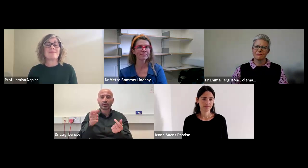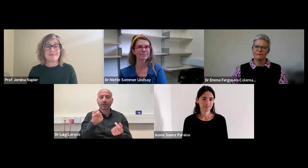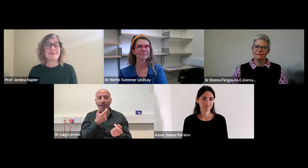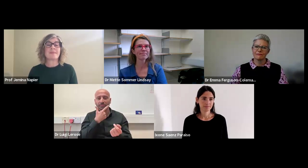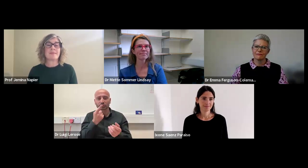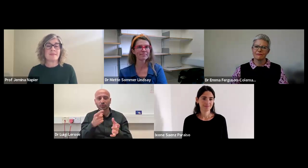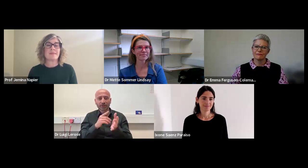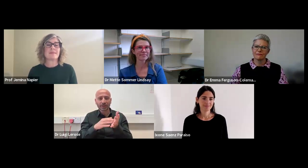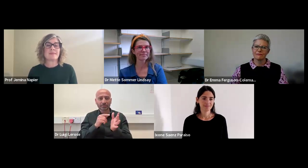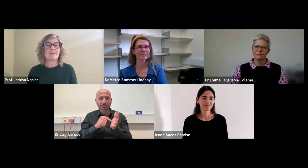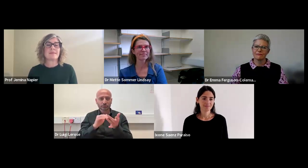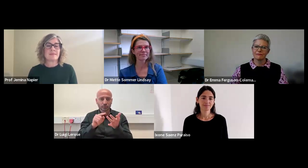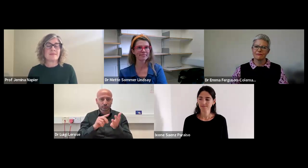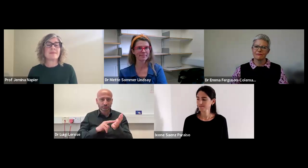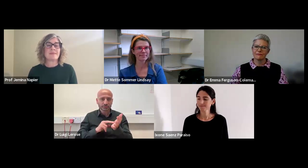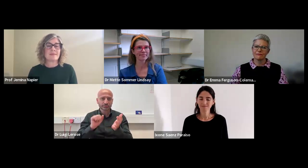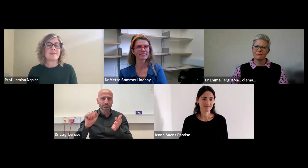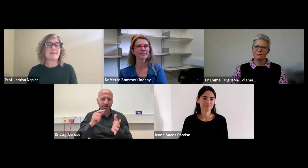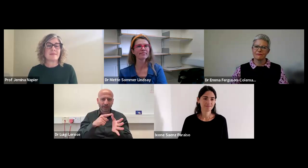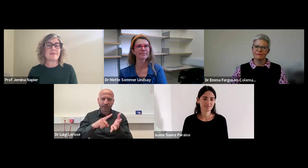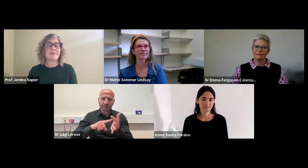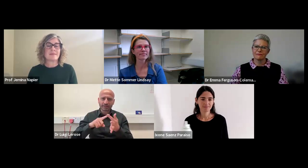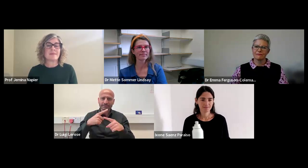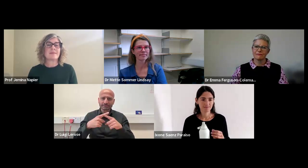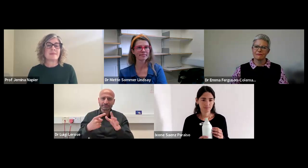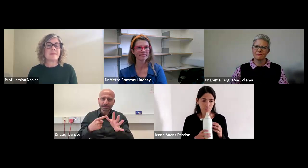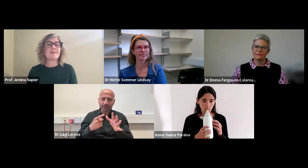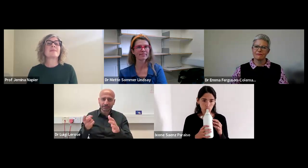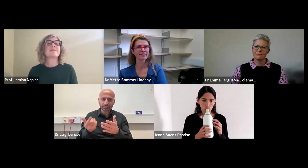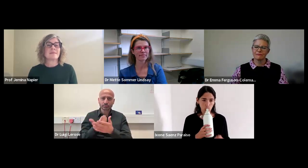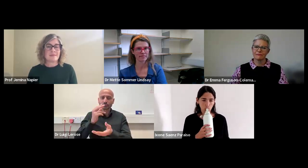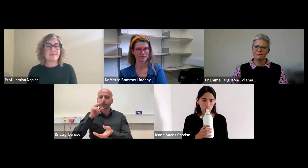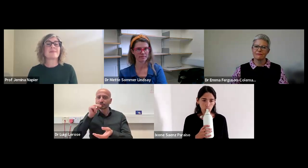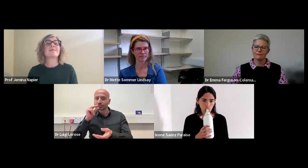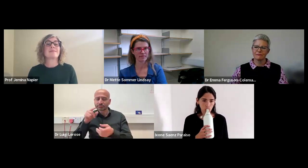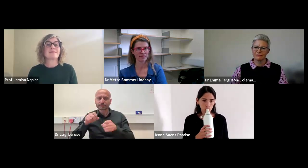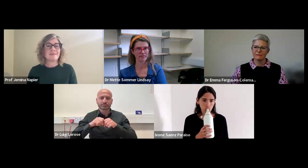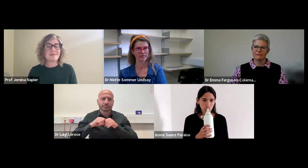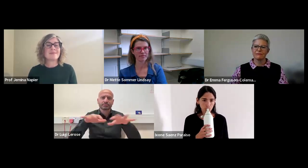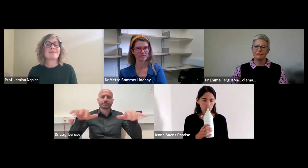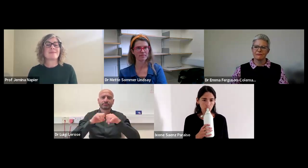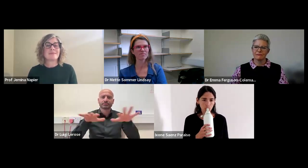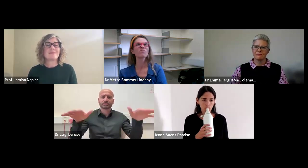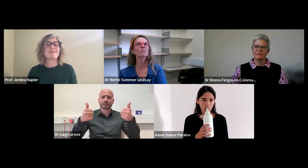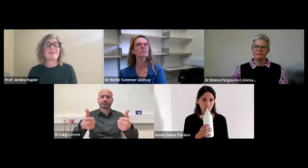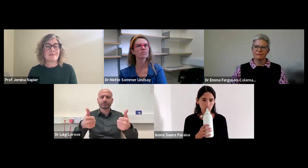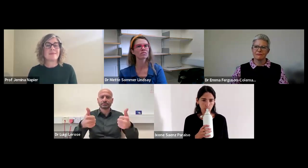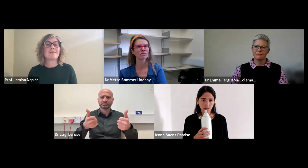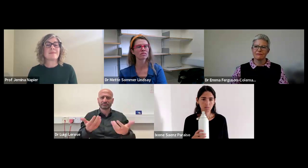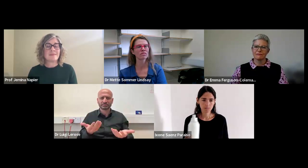think of anything in terms of AI - I mean even speech recognition like Alexa - those sorts of